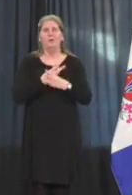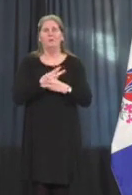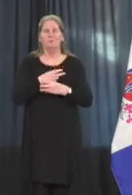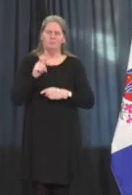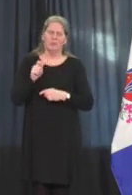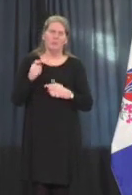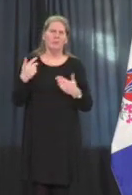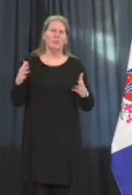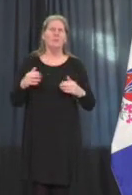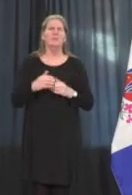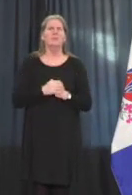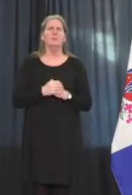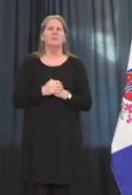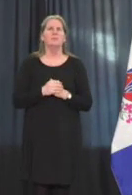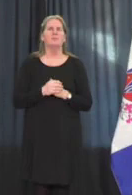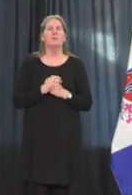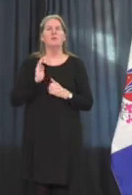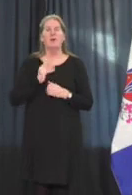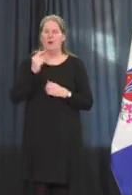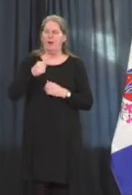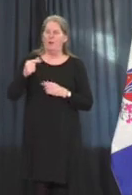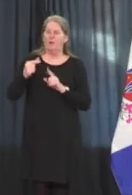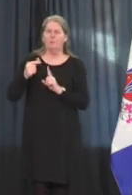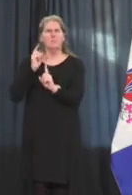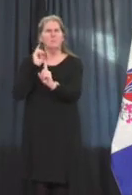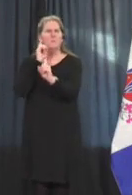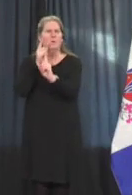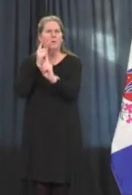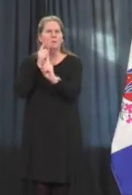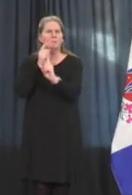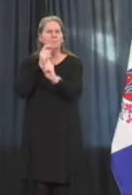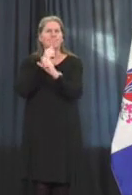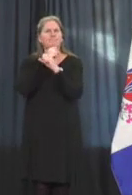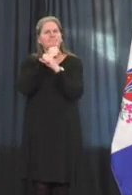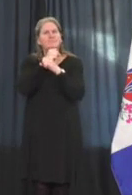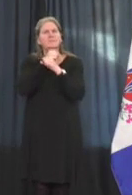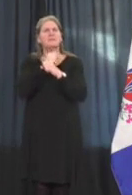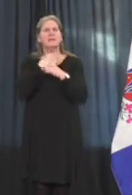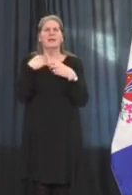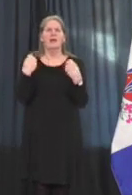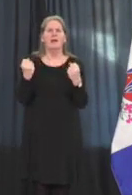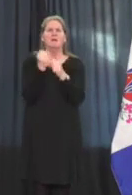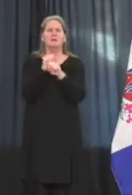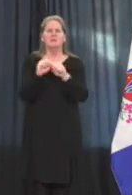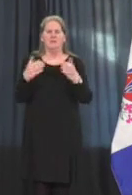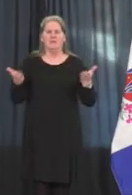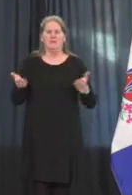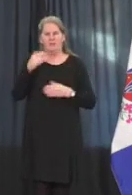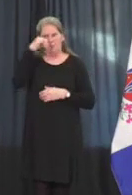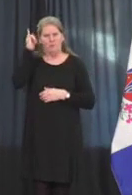OUR GOVERNMENT'S PRIMARY GOAL IS TO PROTECT THE HEALTH AND SAFETY OF YUKONERS. WE HAVE TAKEN A NUMBER OF